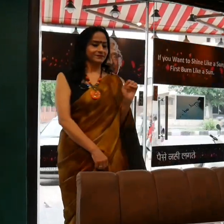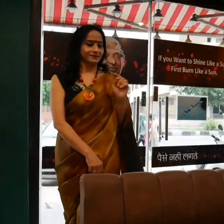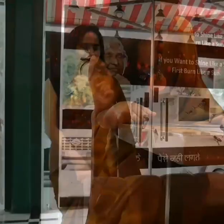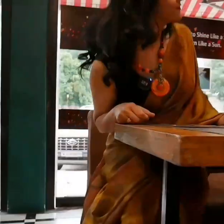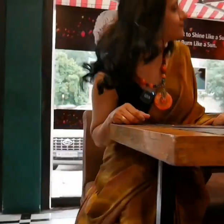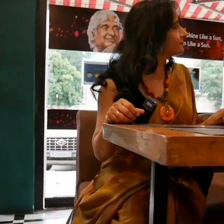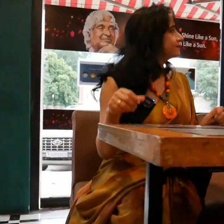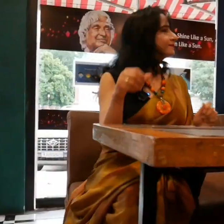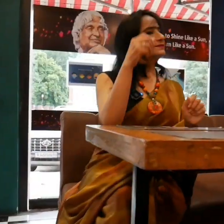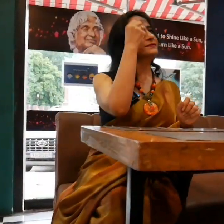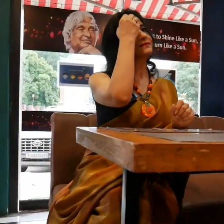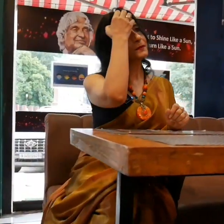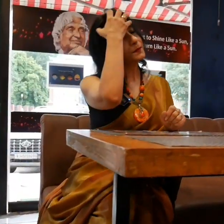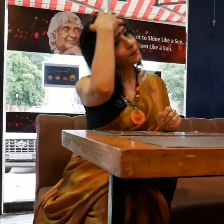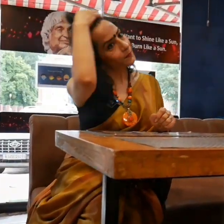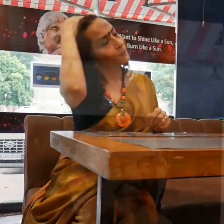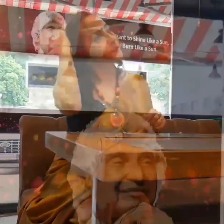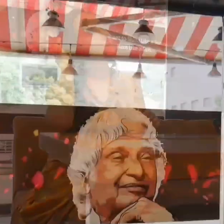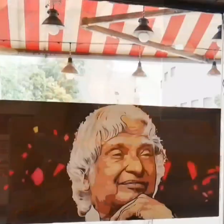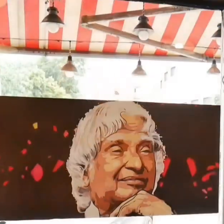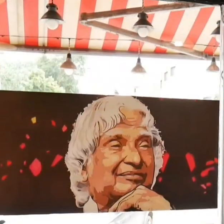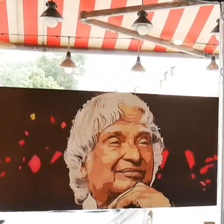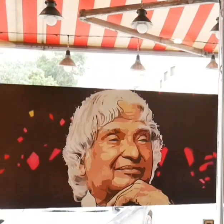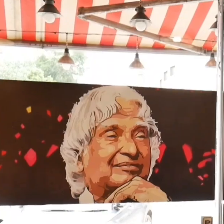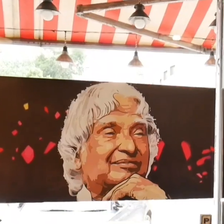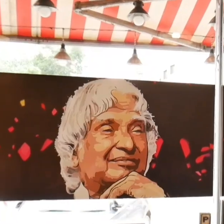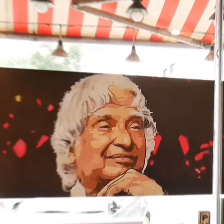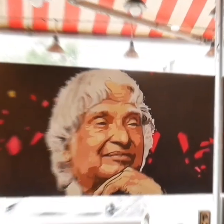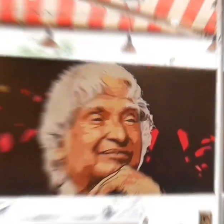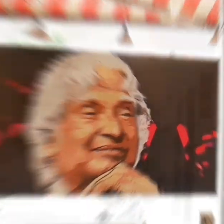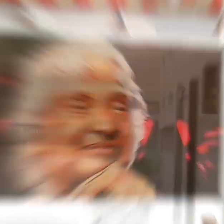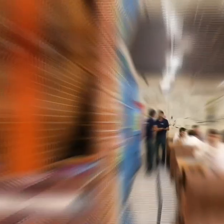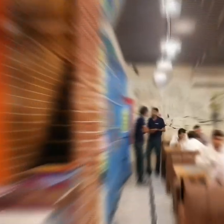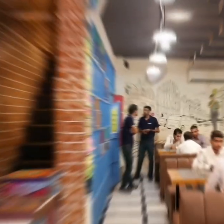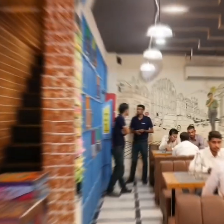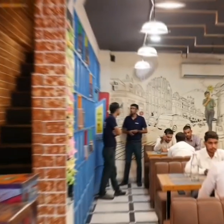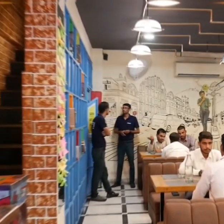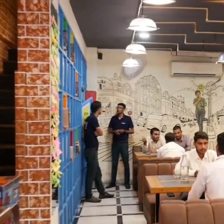I felt very rare positive vibes as I entered this place